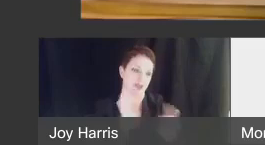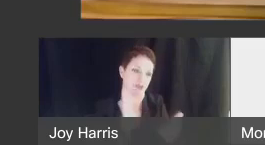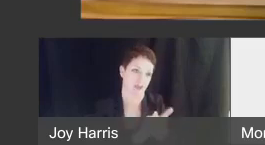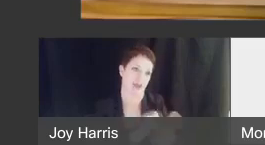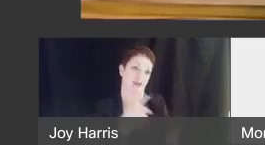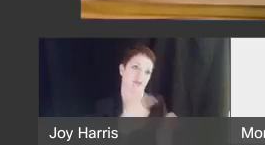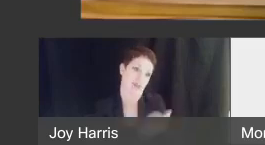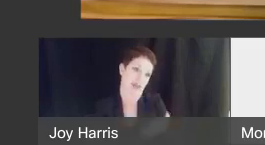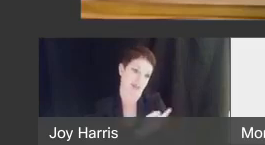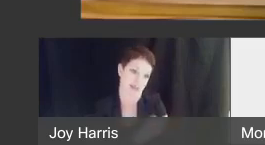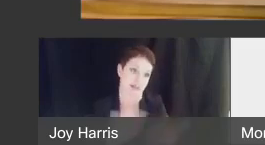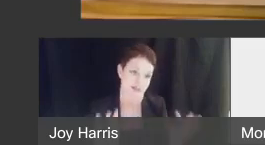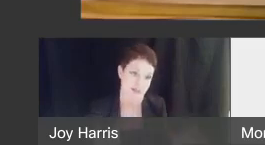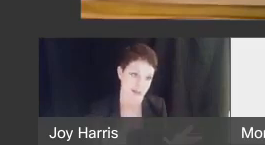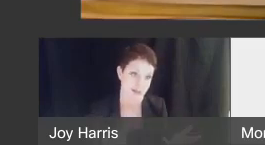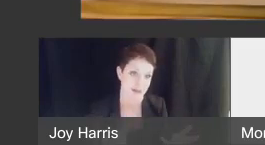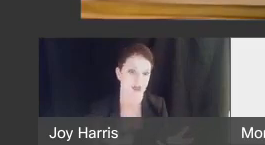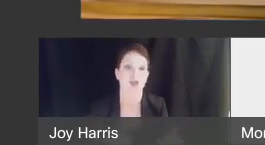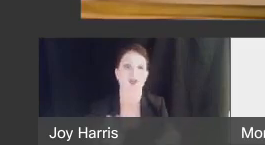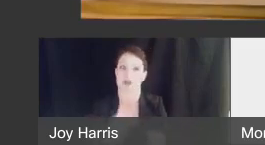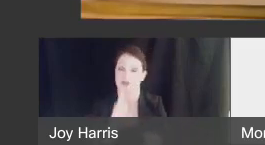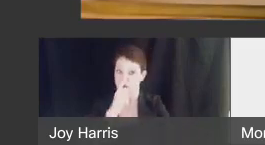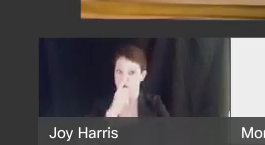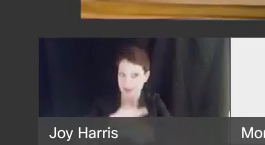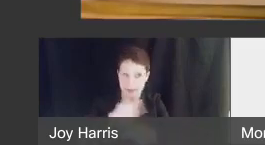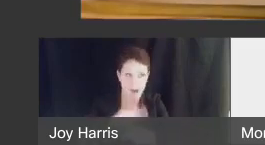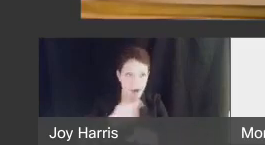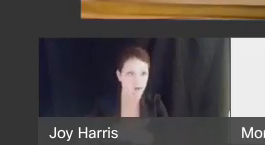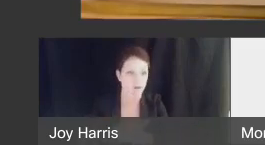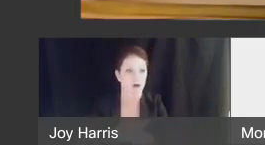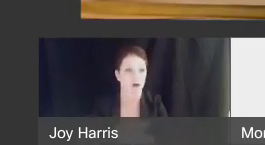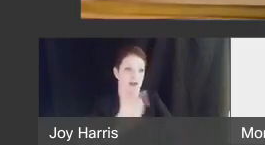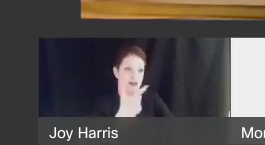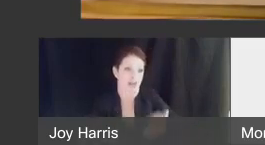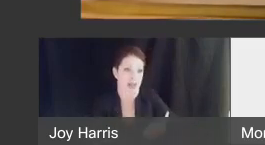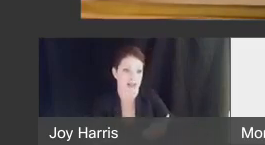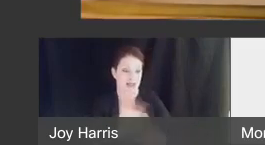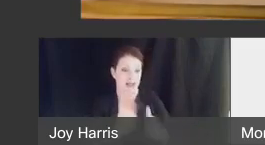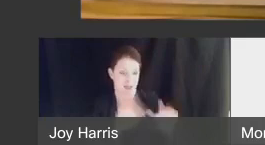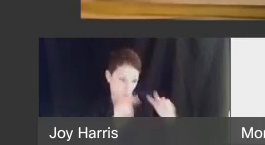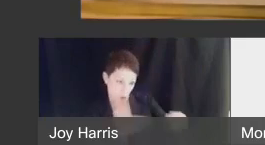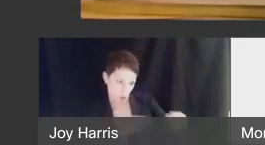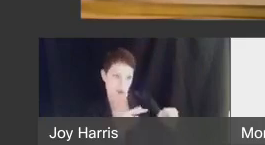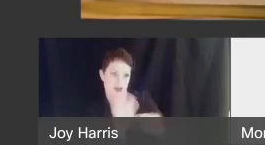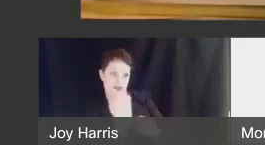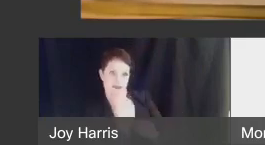So in an abundance of caution, we're watching people for 15 minutes. For instance, at our